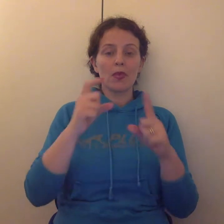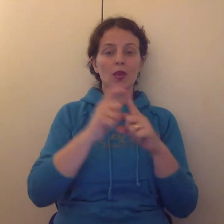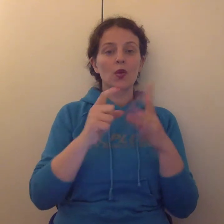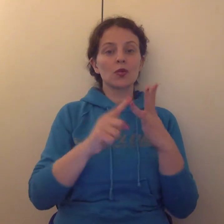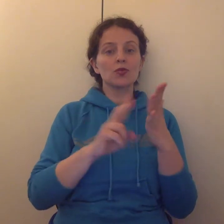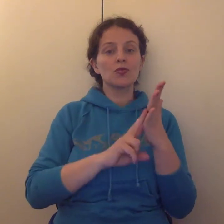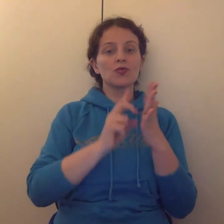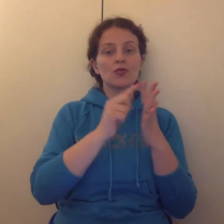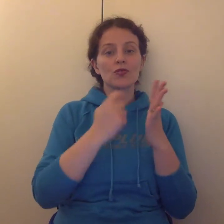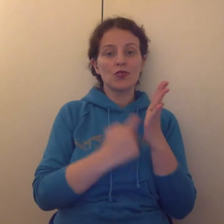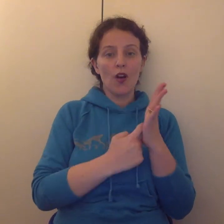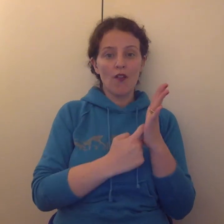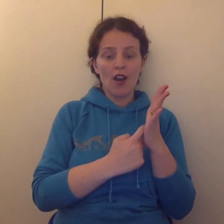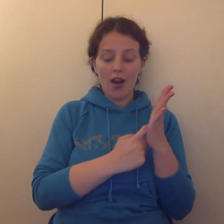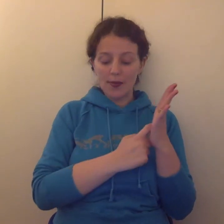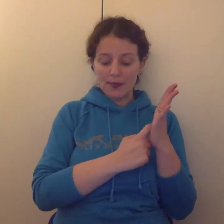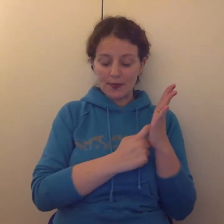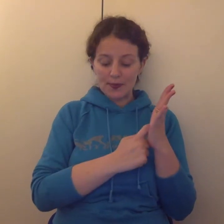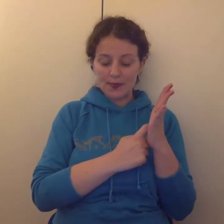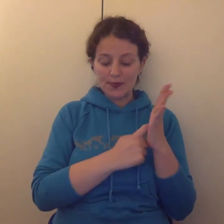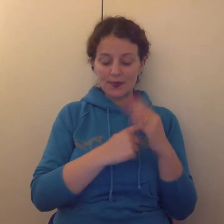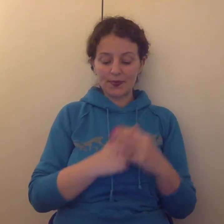DOVER